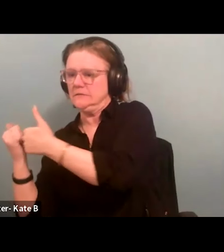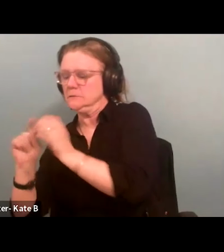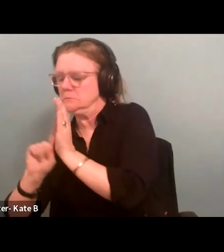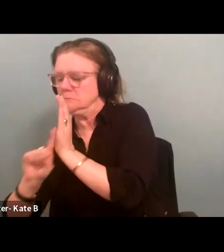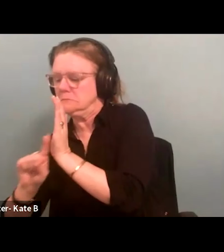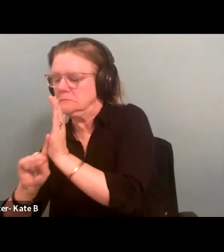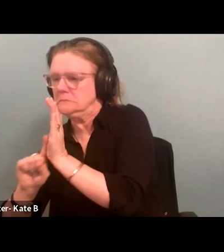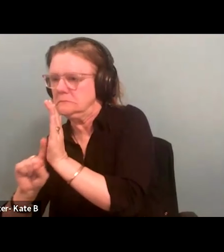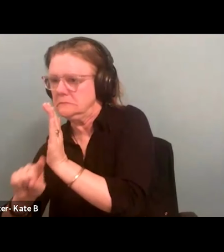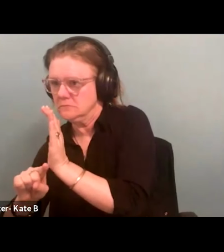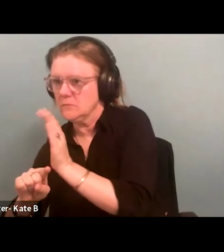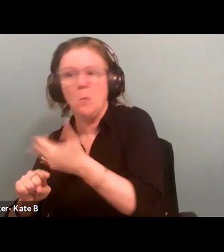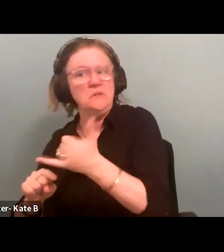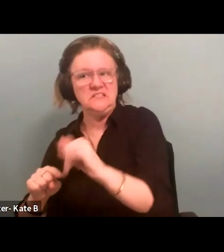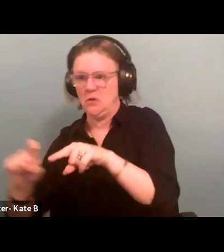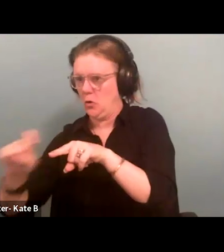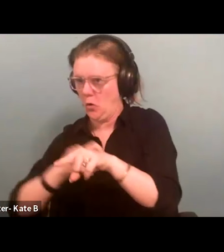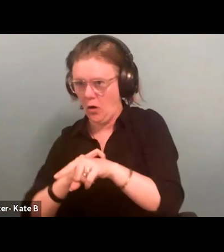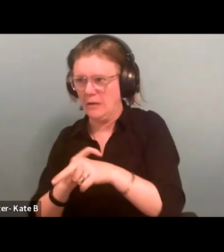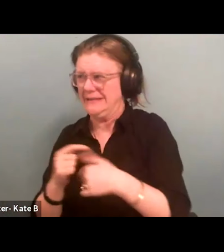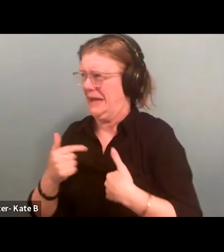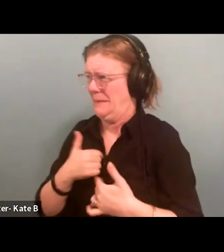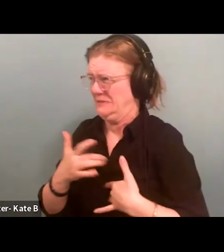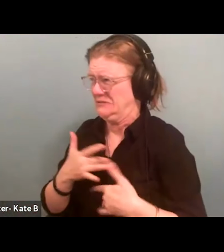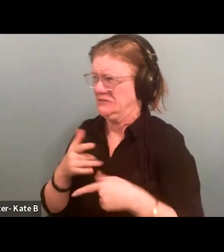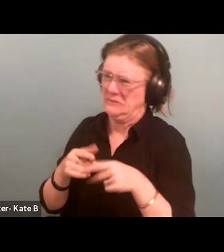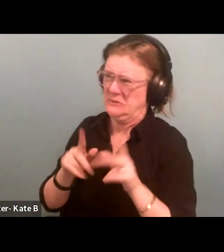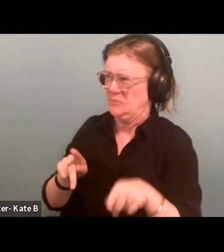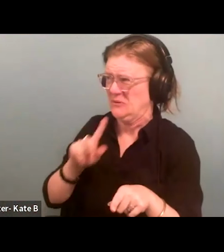But we can still take a report. And the Department of Human Services in Pennsylvania